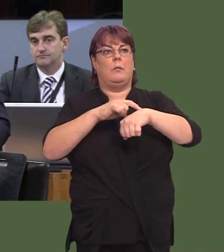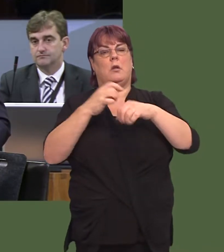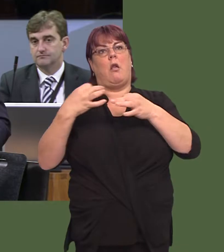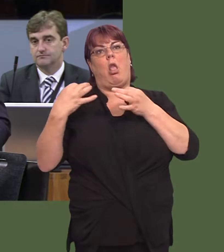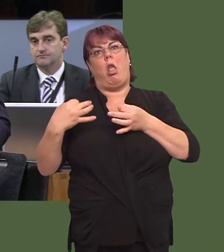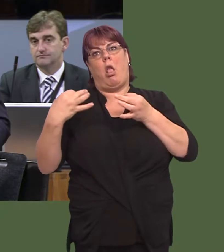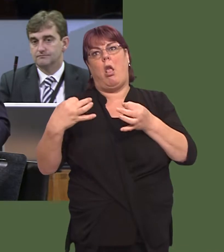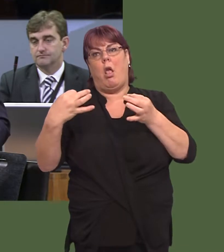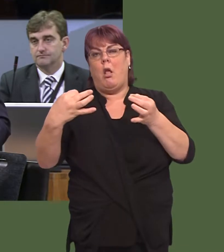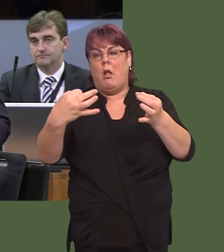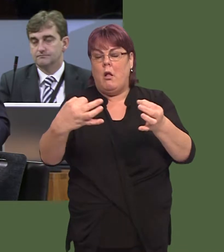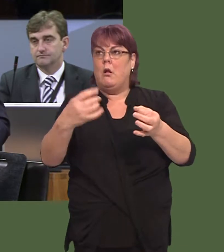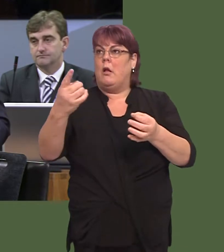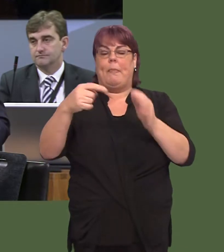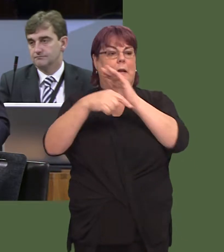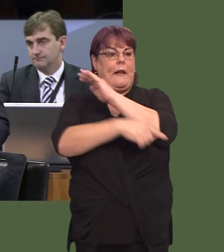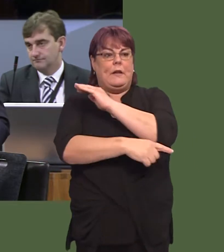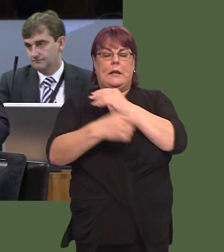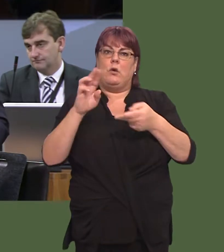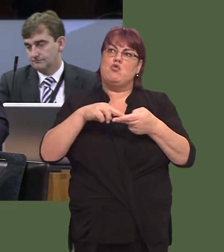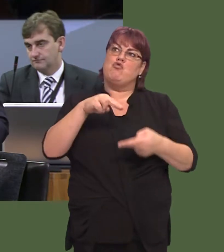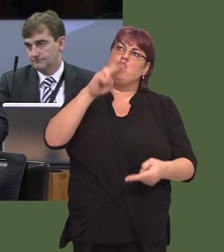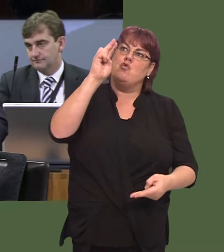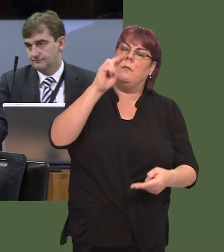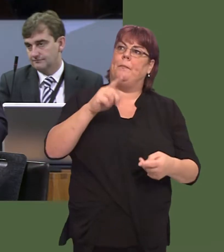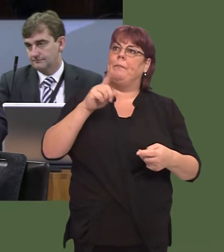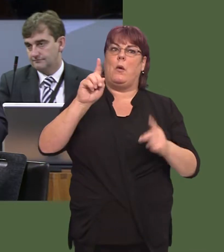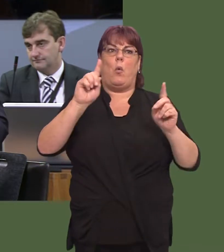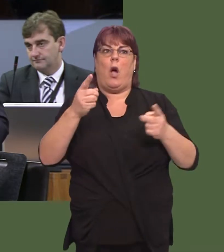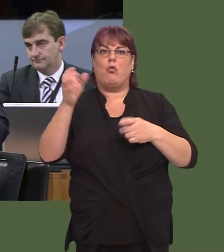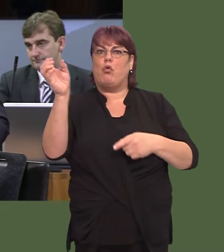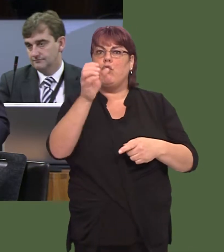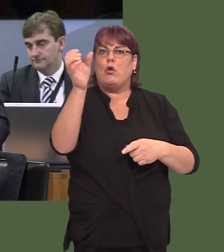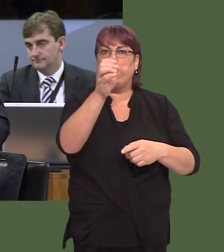not in control and, above all, the inability to recruit and retain staff, either at GP